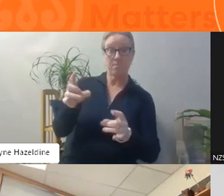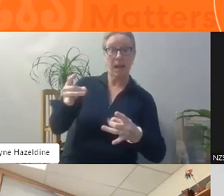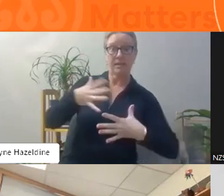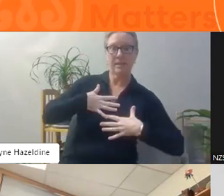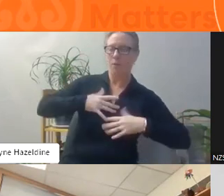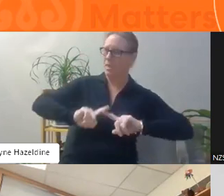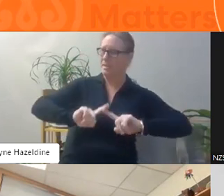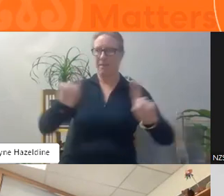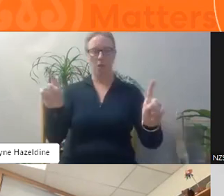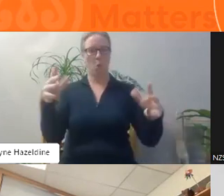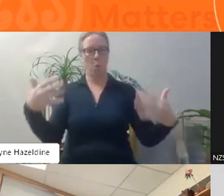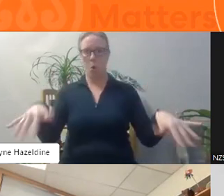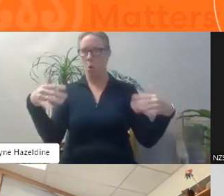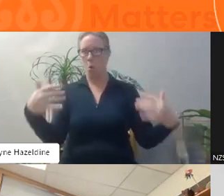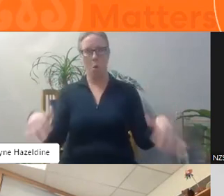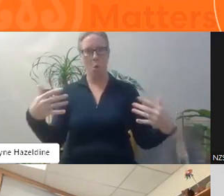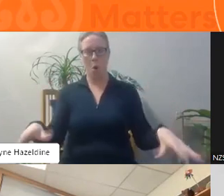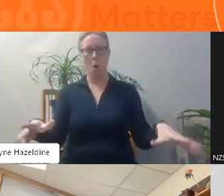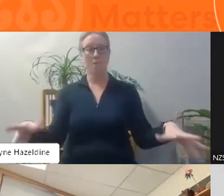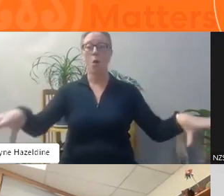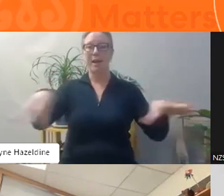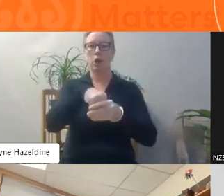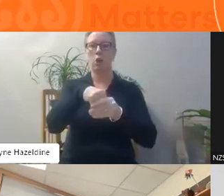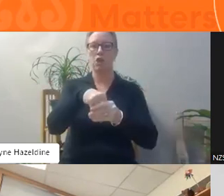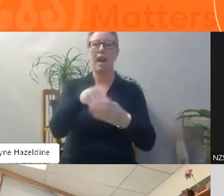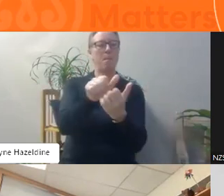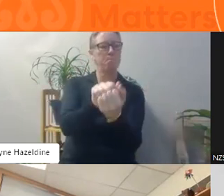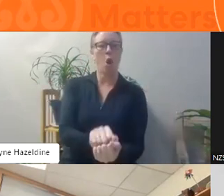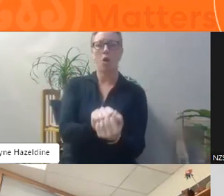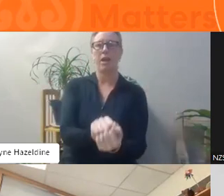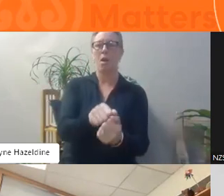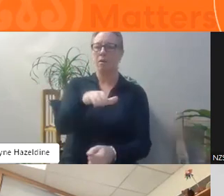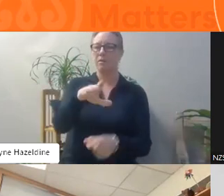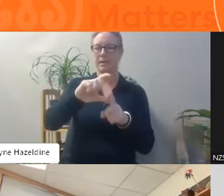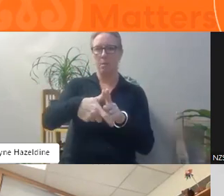that such spaces make for the inclusion and belonging of mokopuna. The